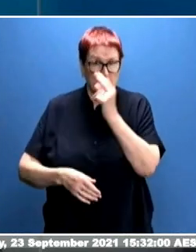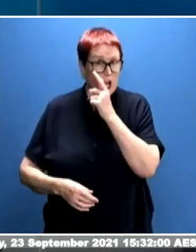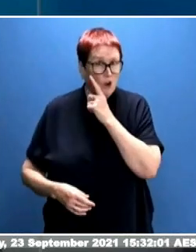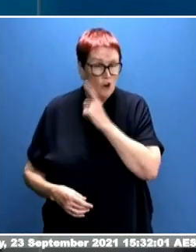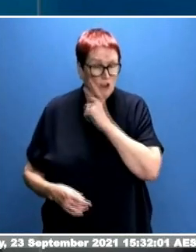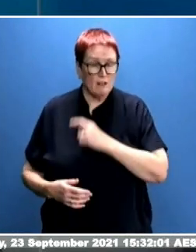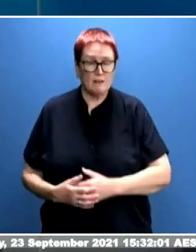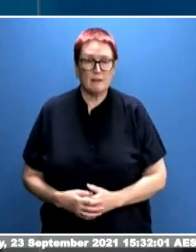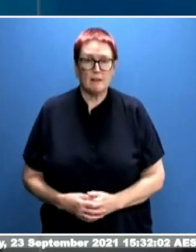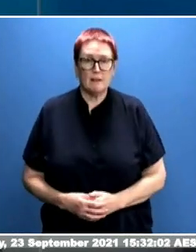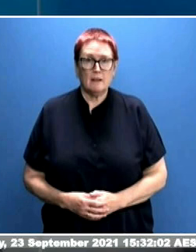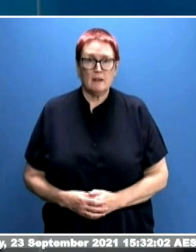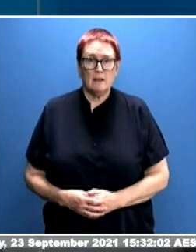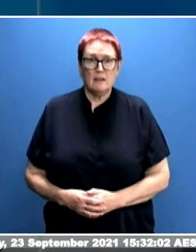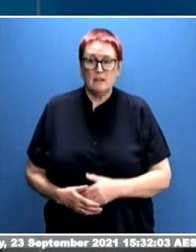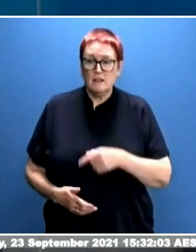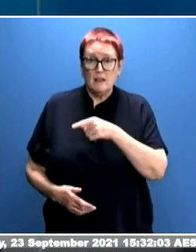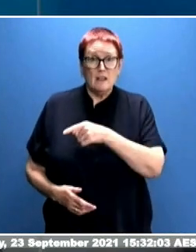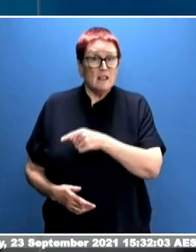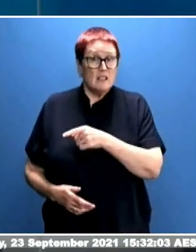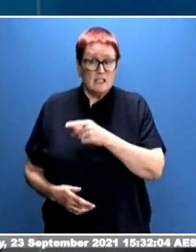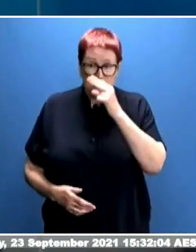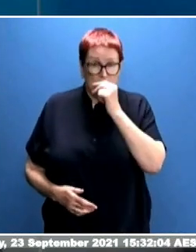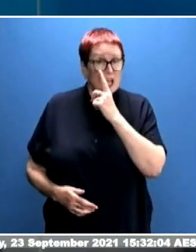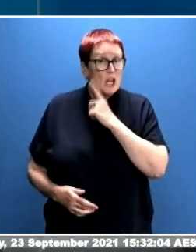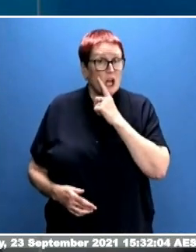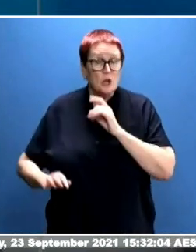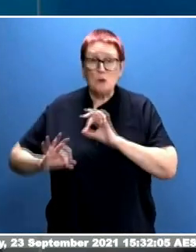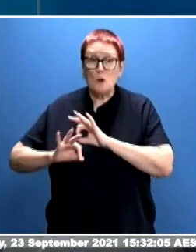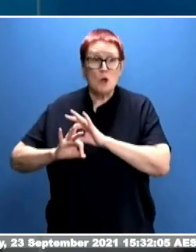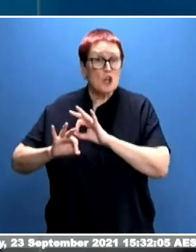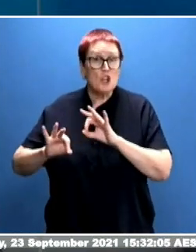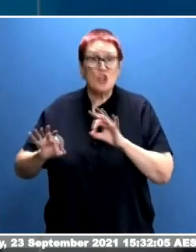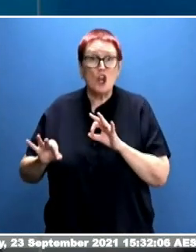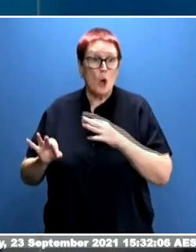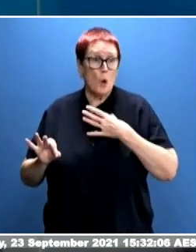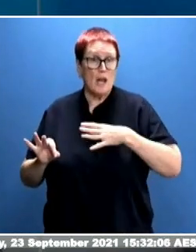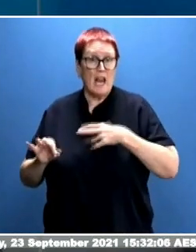doesn't have any, in the clinical sense, any ongoing therapeutic supports.